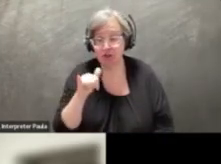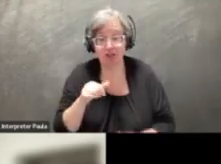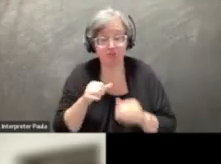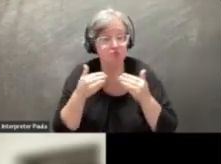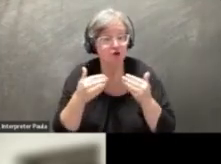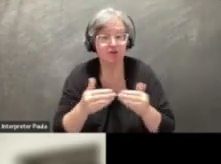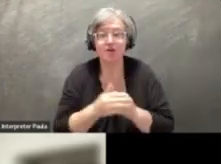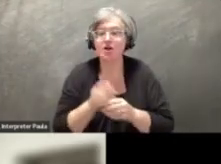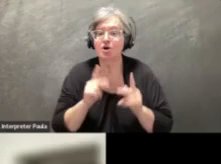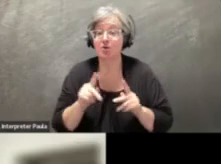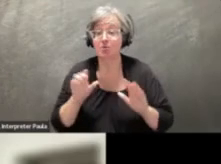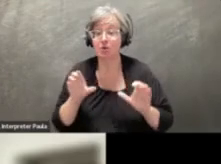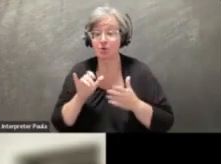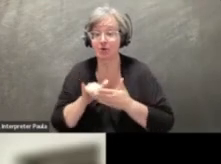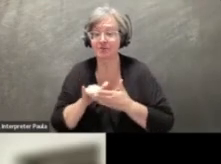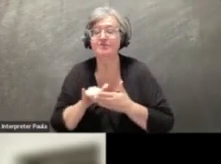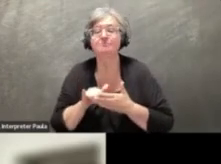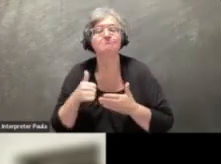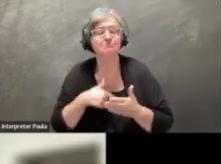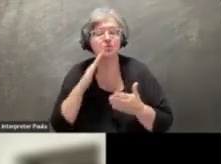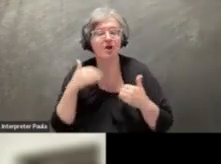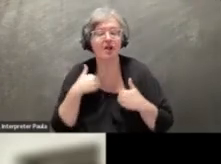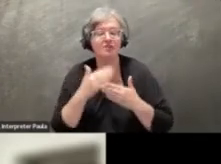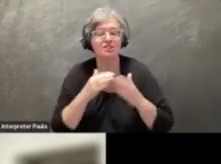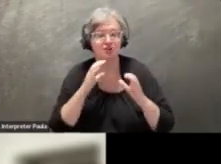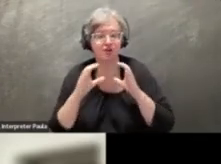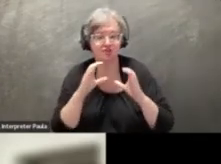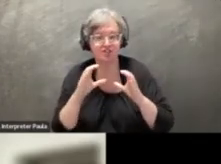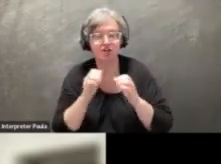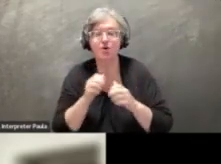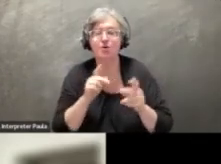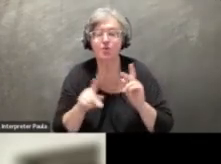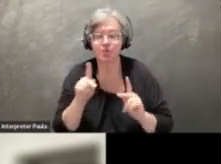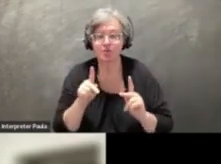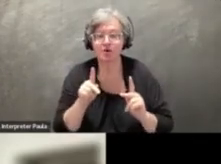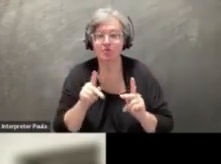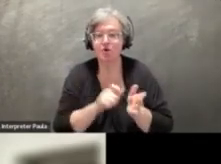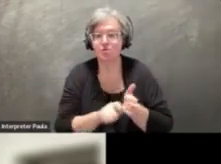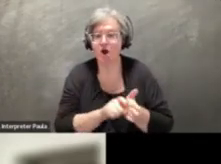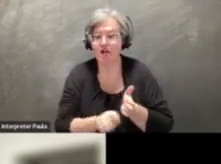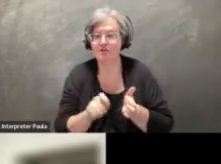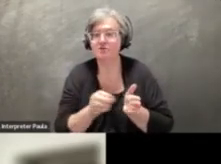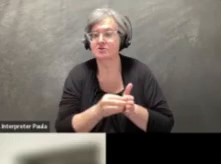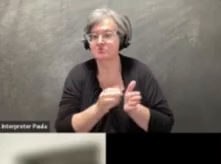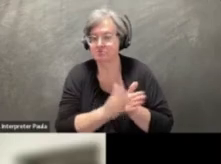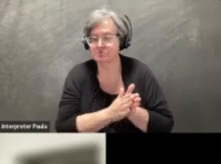those of us who are doing this, let's have some conversations with those who are putting it in paper and making it set in stone